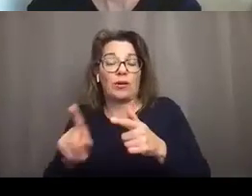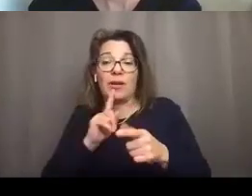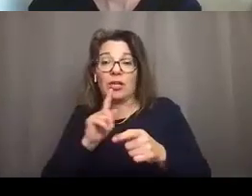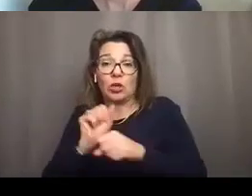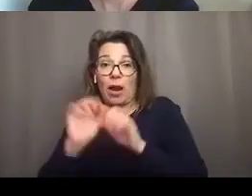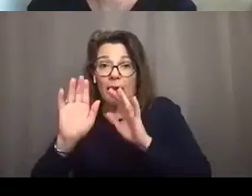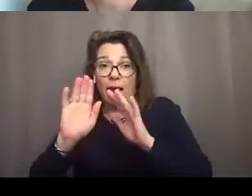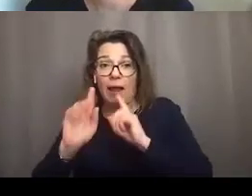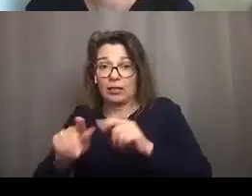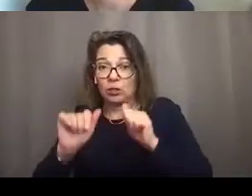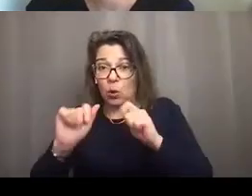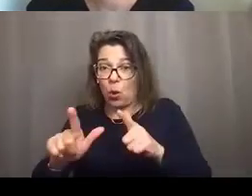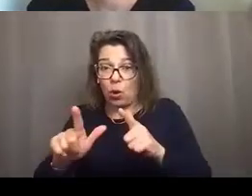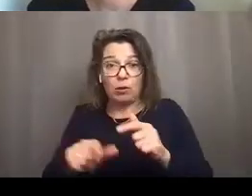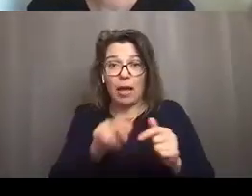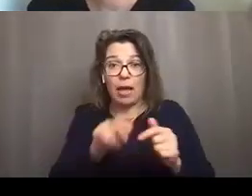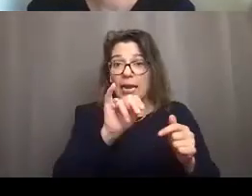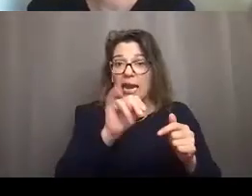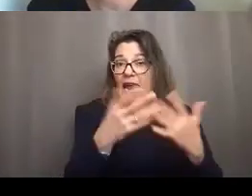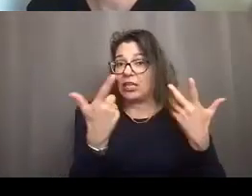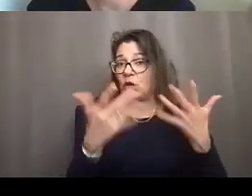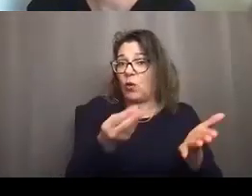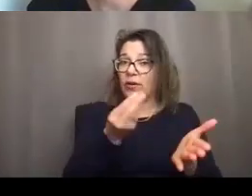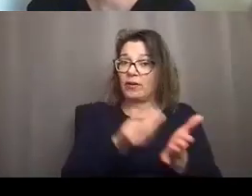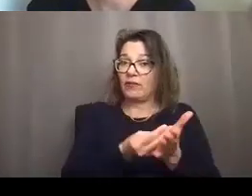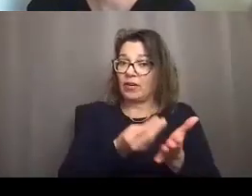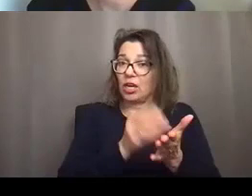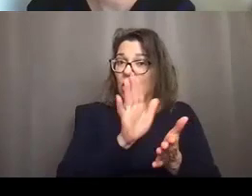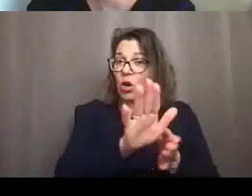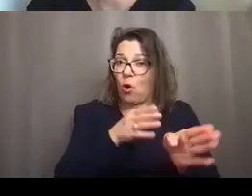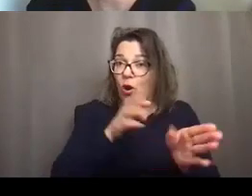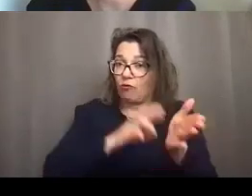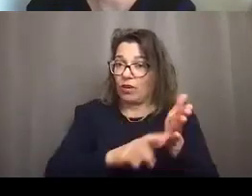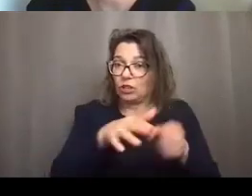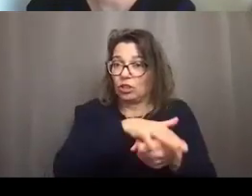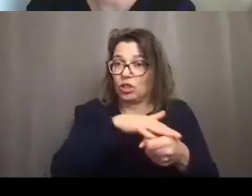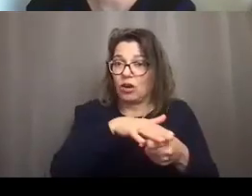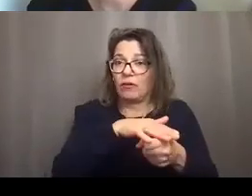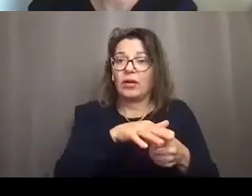To find out what the NIH is already funding in your research area, you can run a text search on RePORTER.